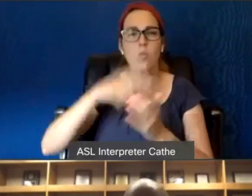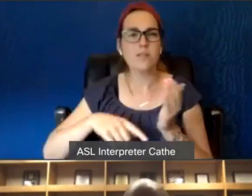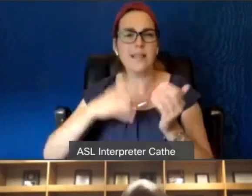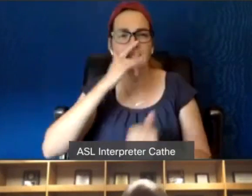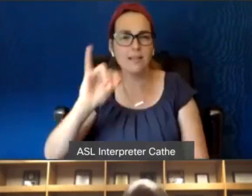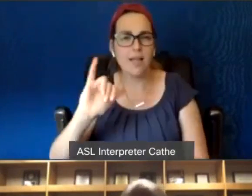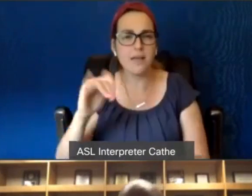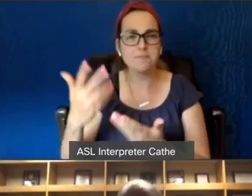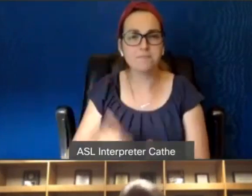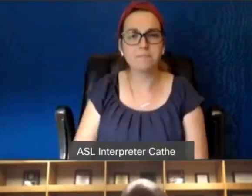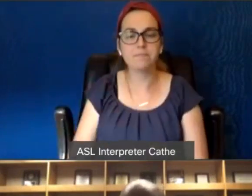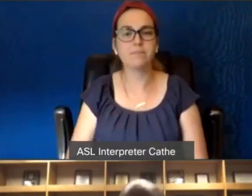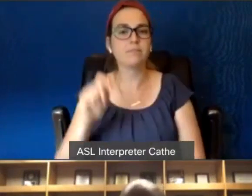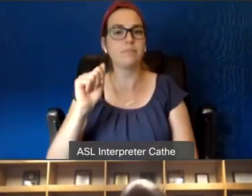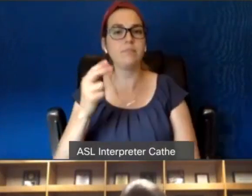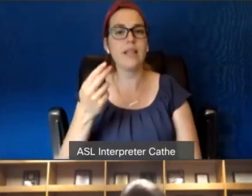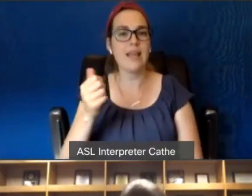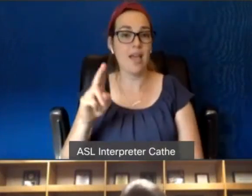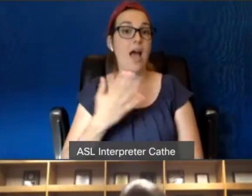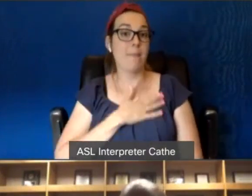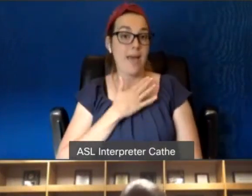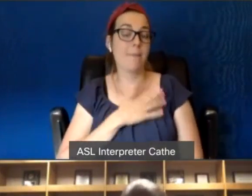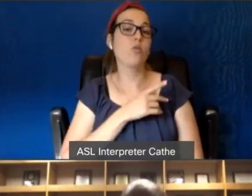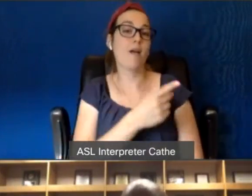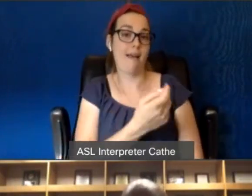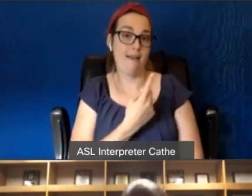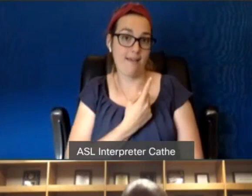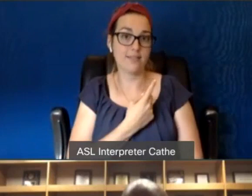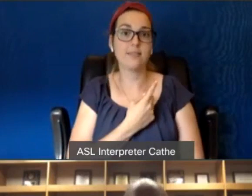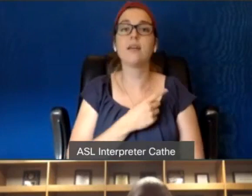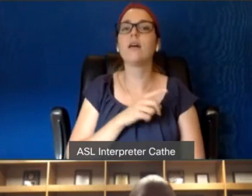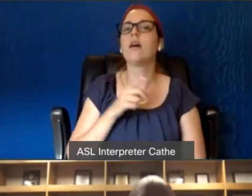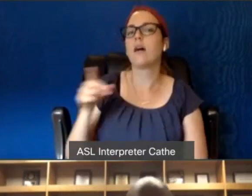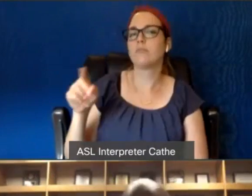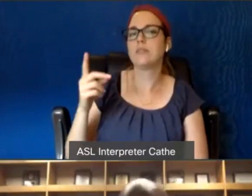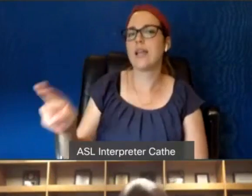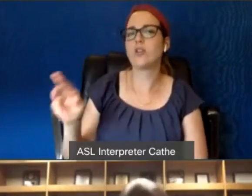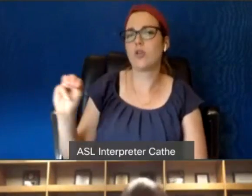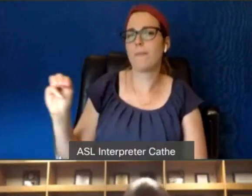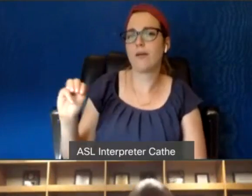I'm glad that they asked because a wellness check I think as Dr. Marlowe know is a misnomer on our part.